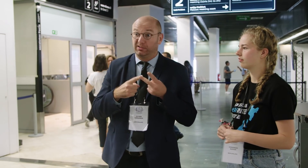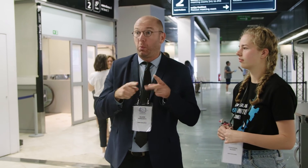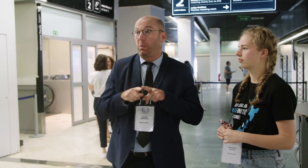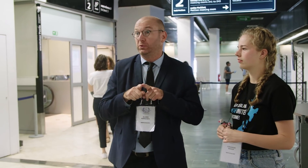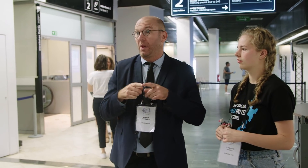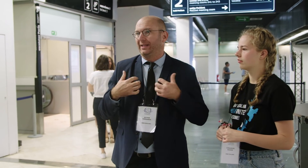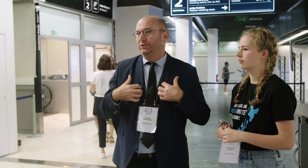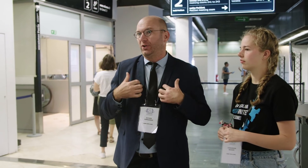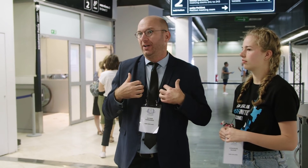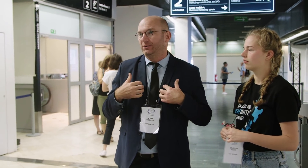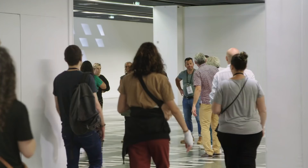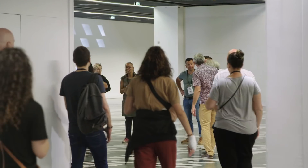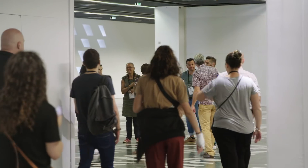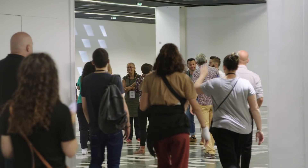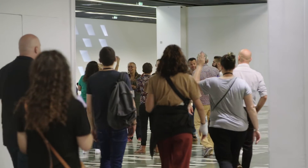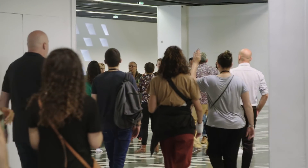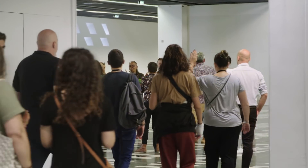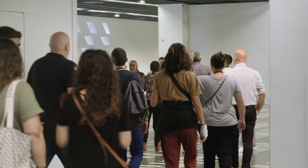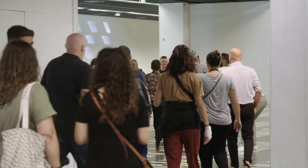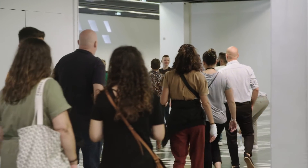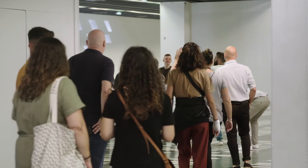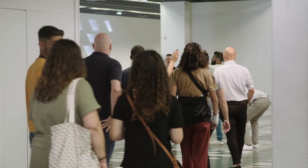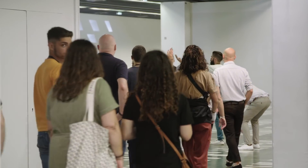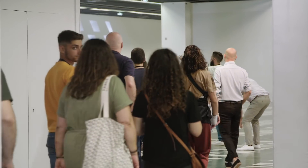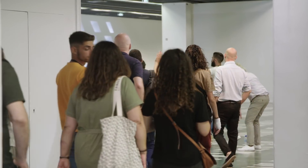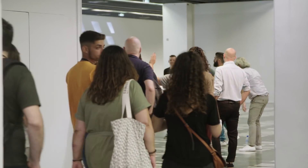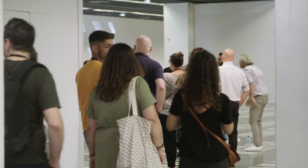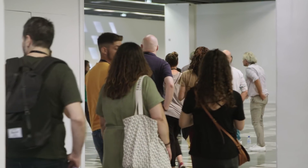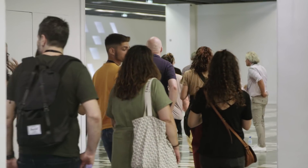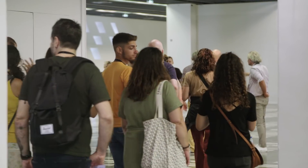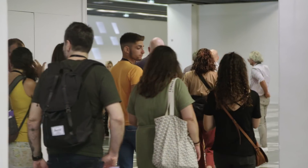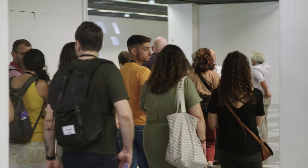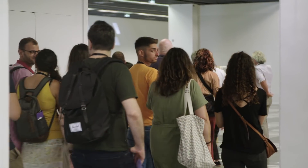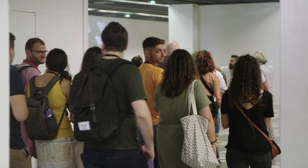Right now I'm a bit nervous about today, but I'm also quite excited.